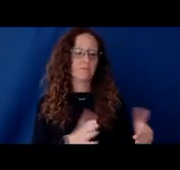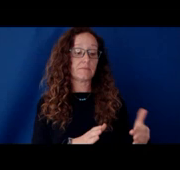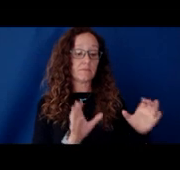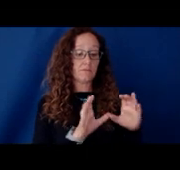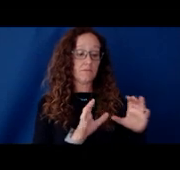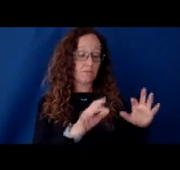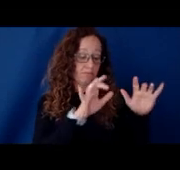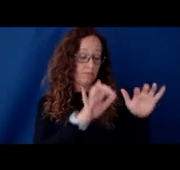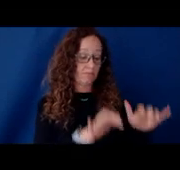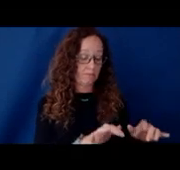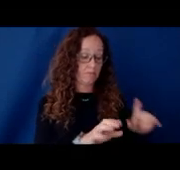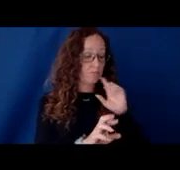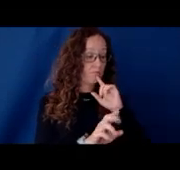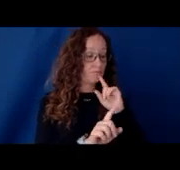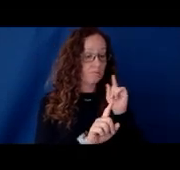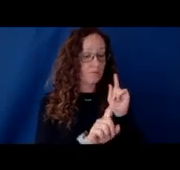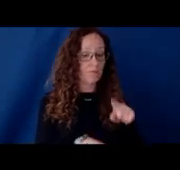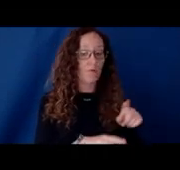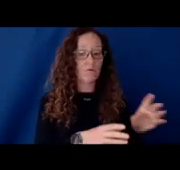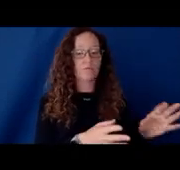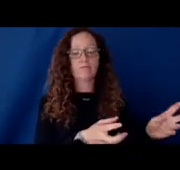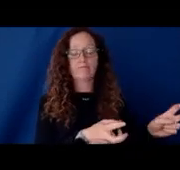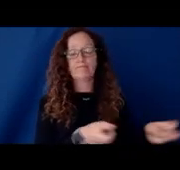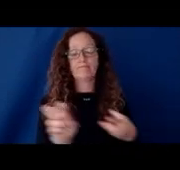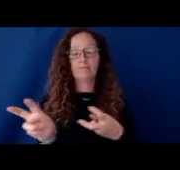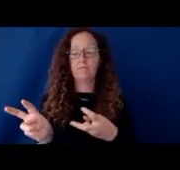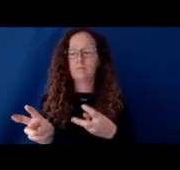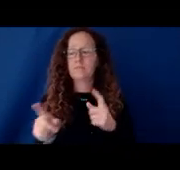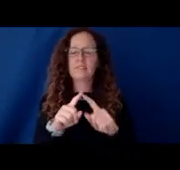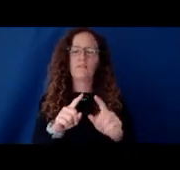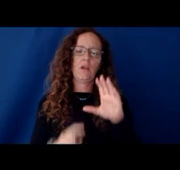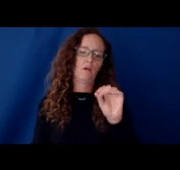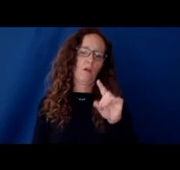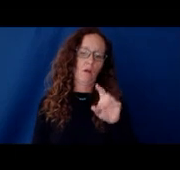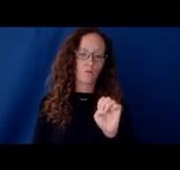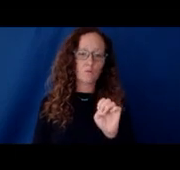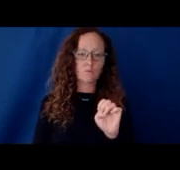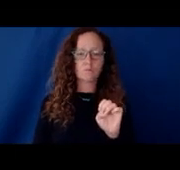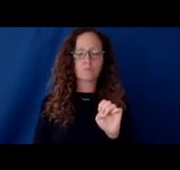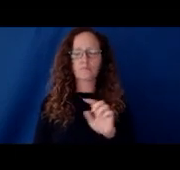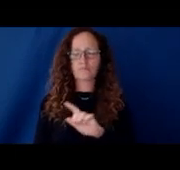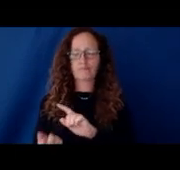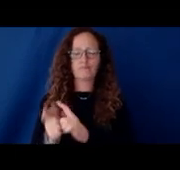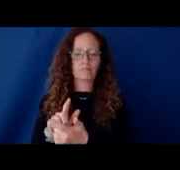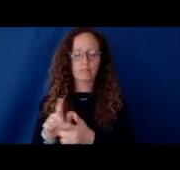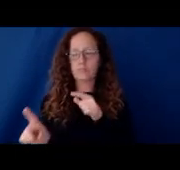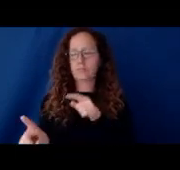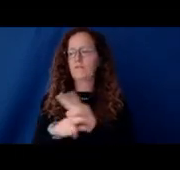a set of codes. And these codes are then used to identify whether heat exposure was the underlying